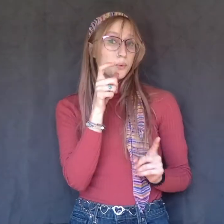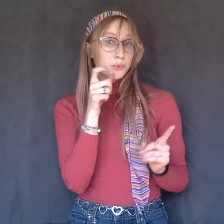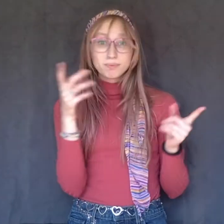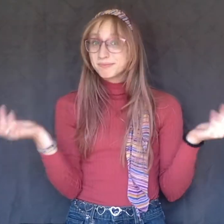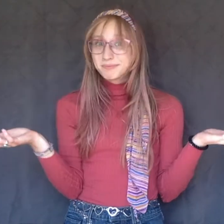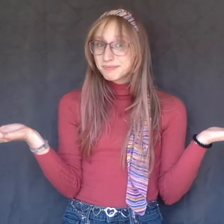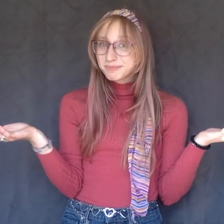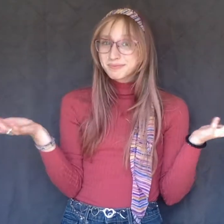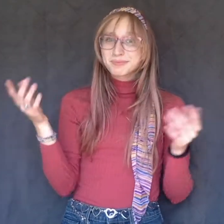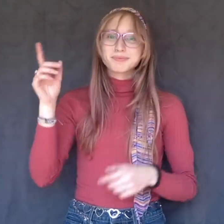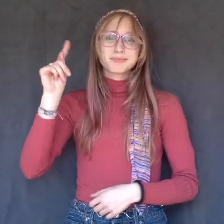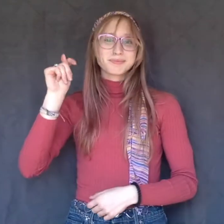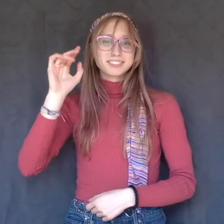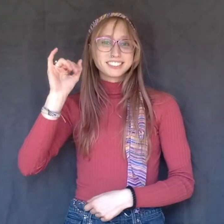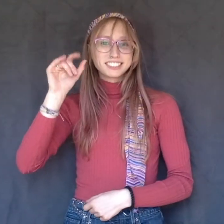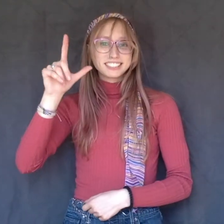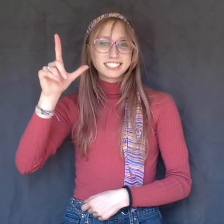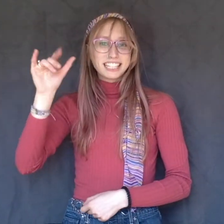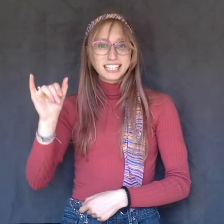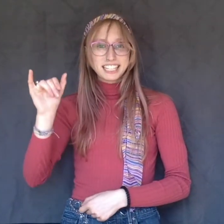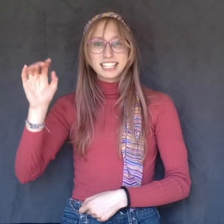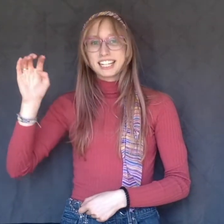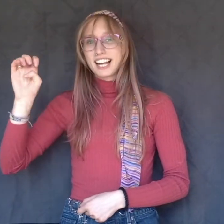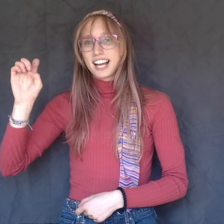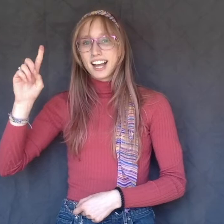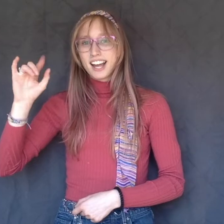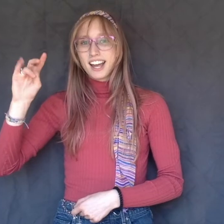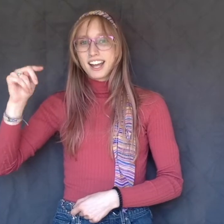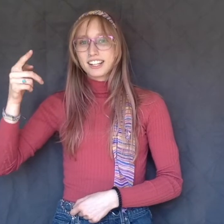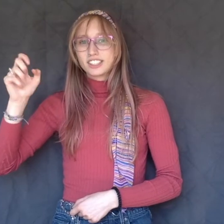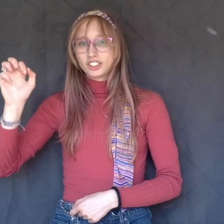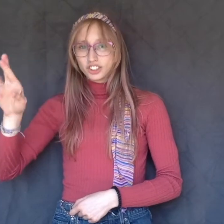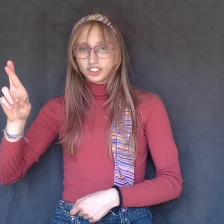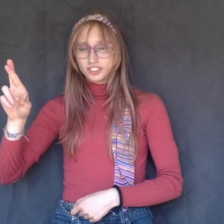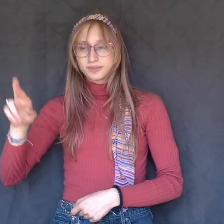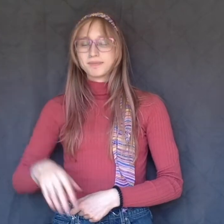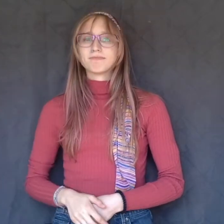Tilly Edinger.